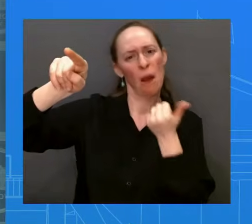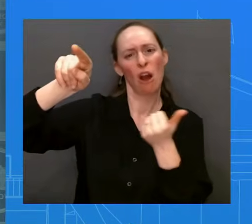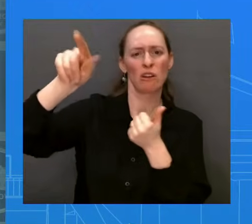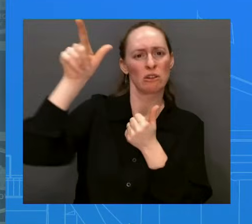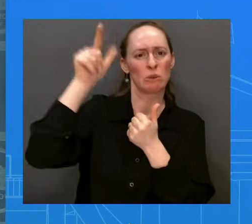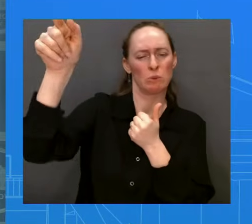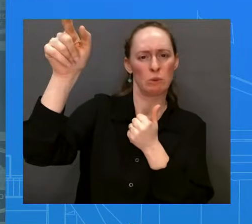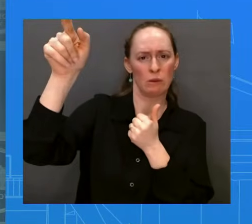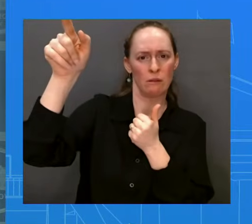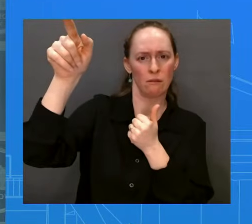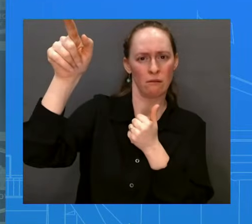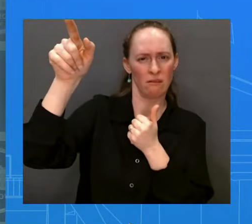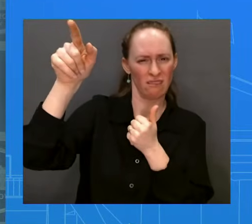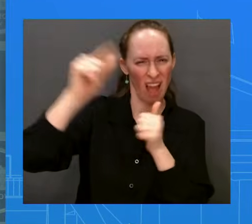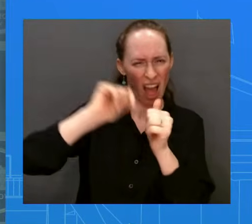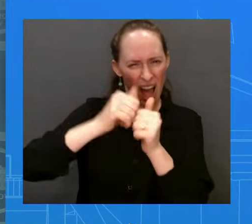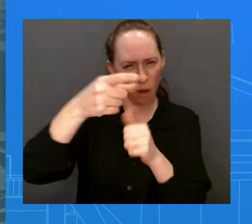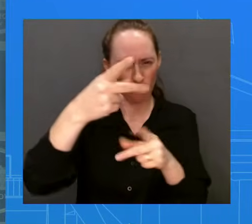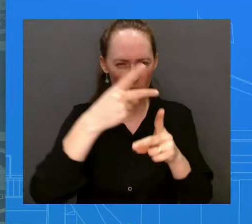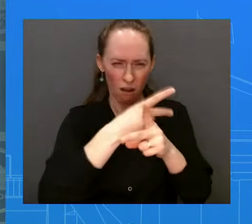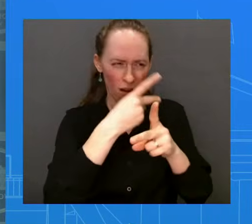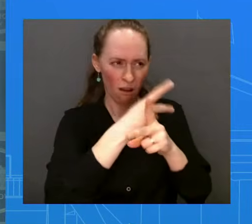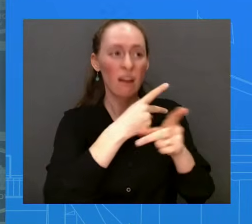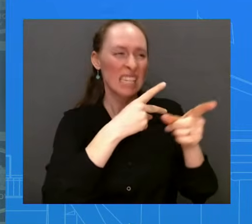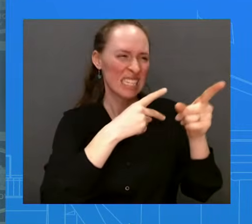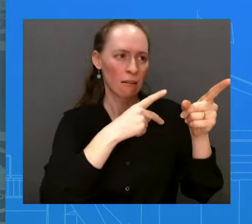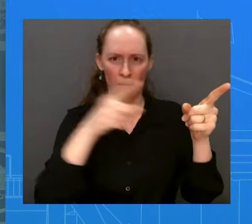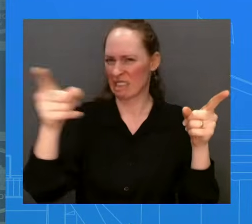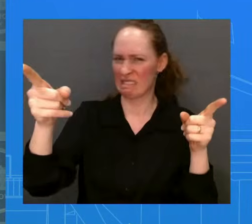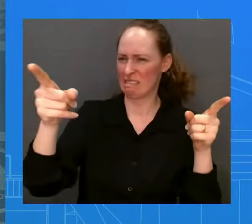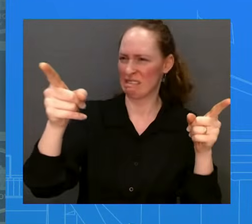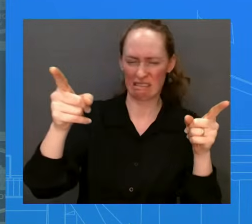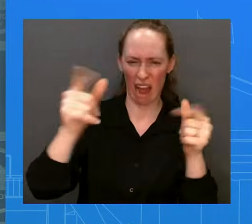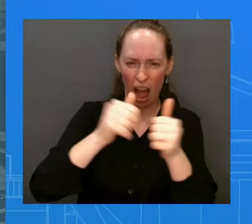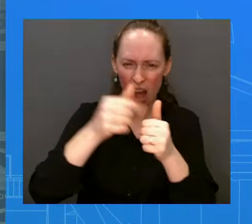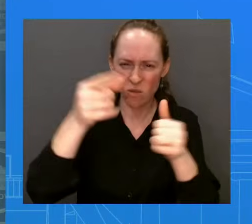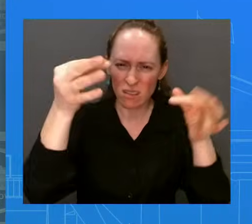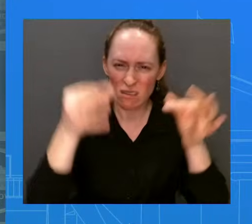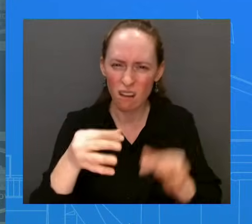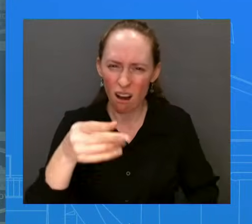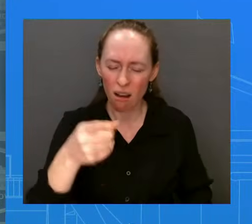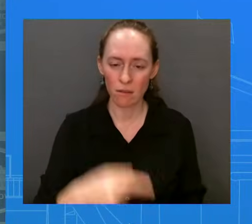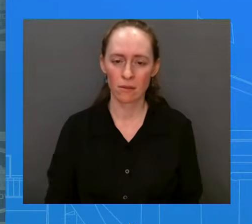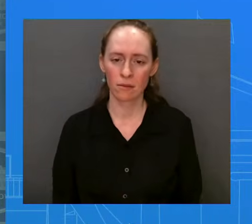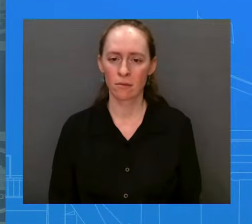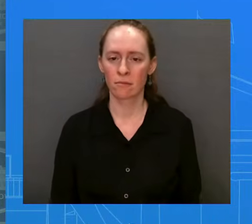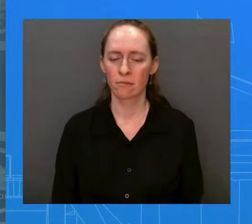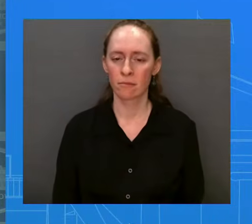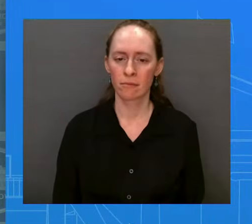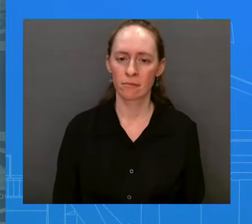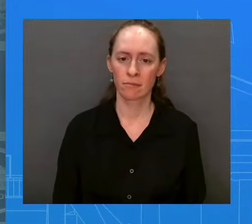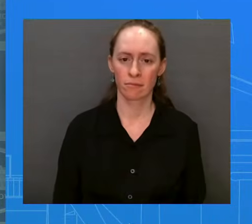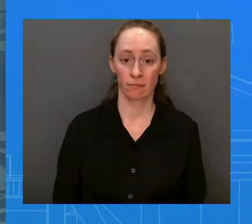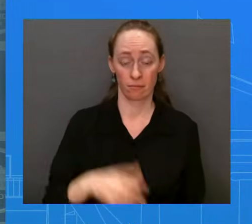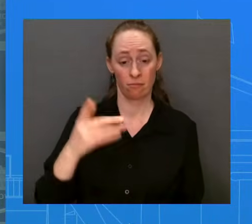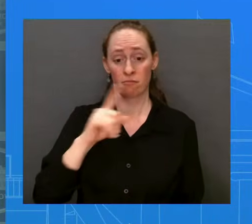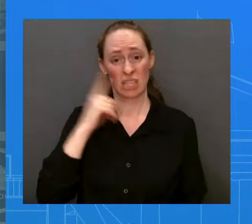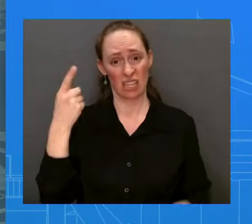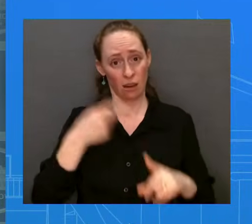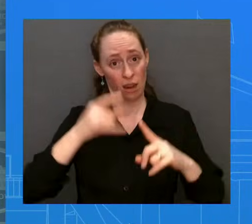he believes that the safety and security of the United States, the safety and security of the American people -- his prime responsibility -- warrant that kind of a decision.